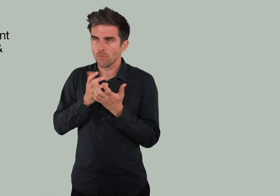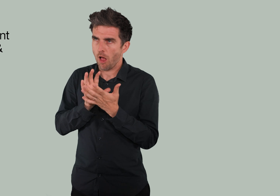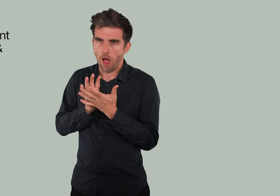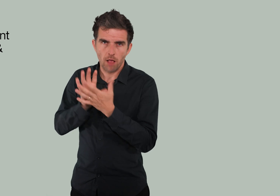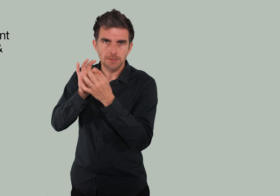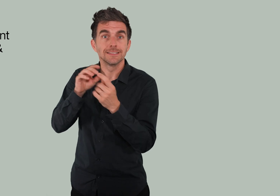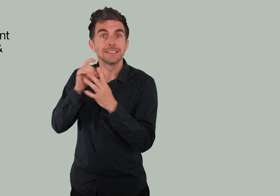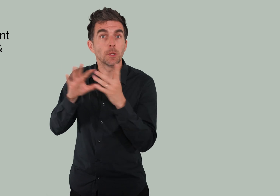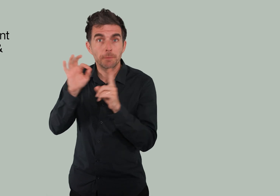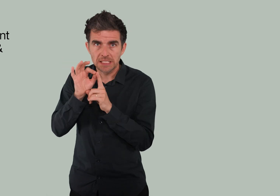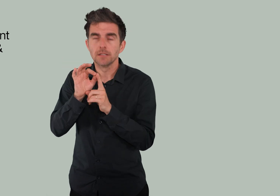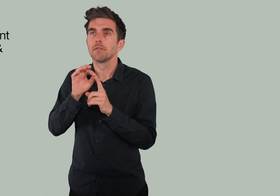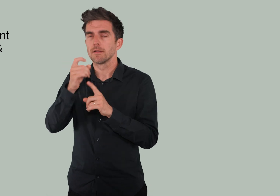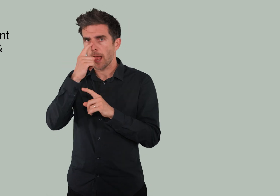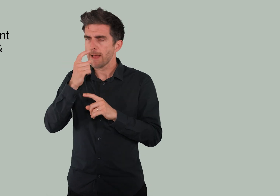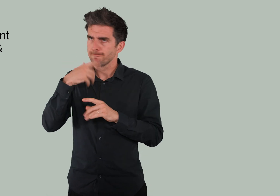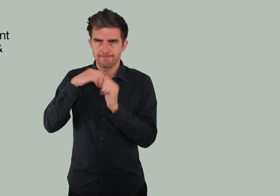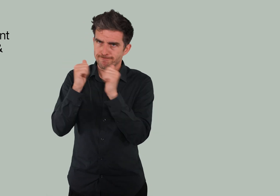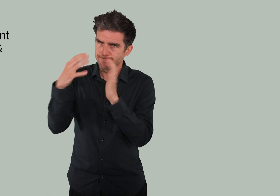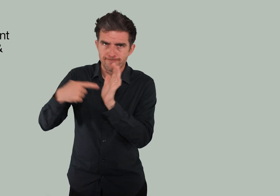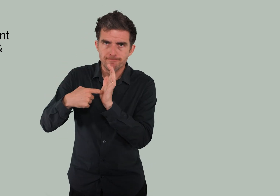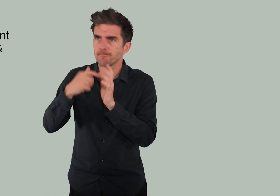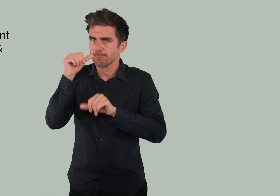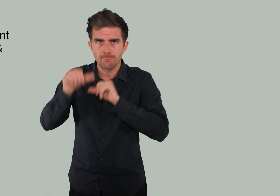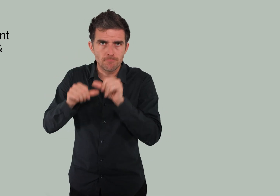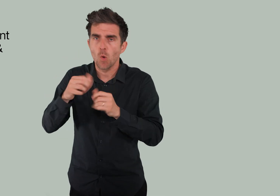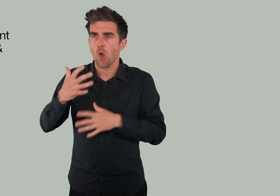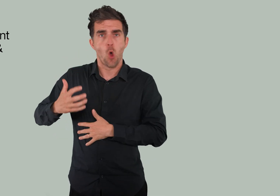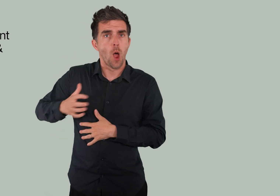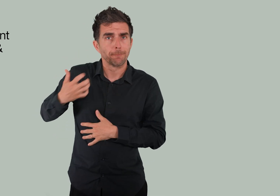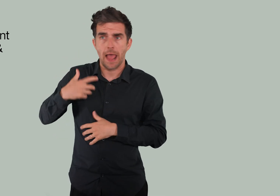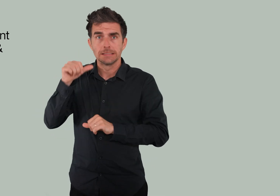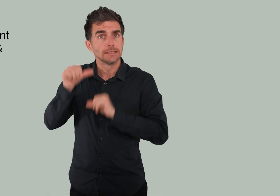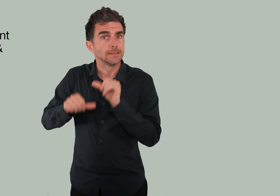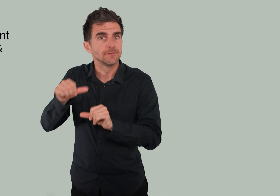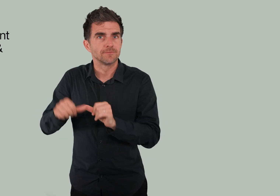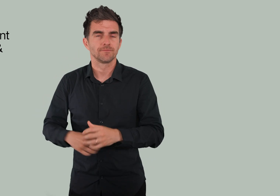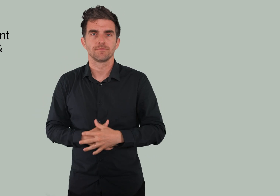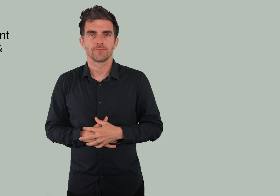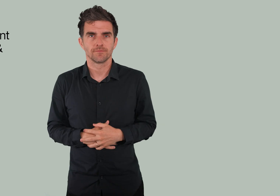contact DWP to raise a dispute or make a complaint.